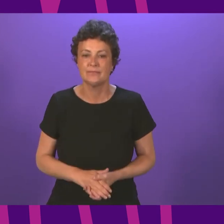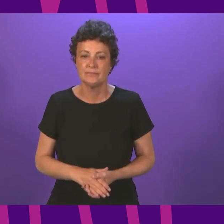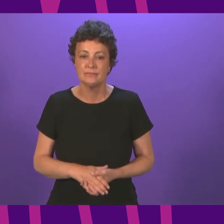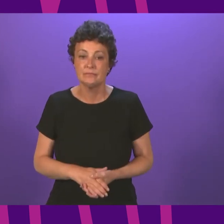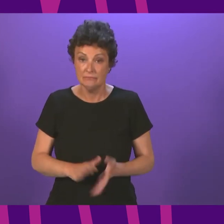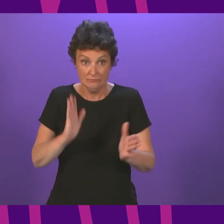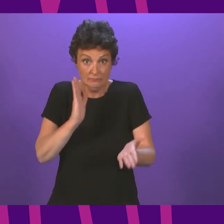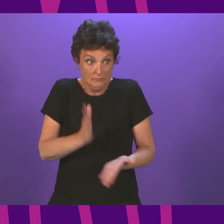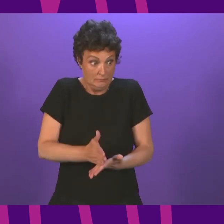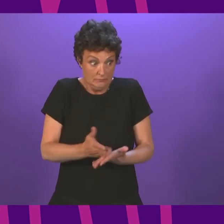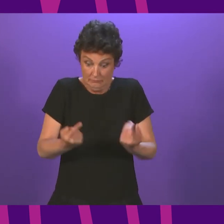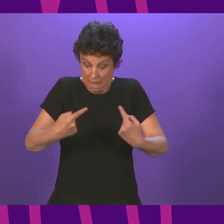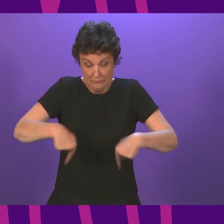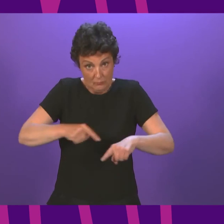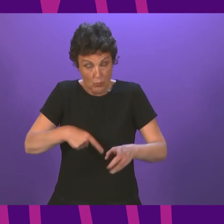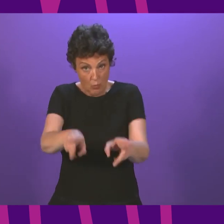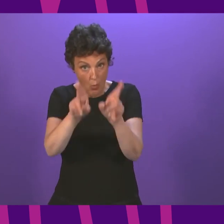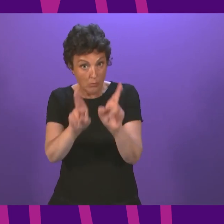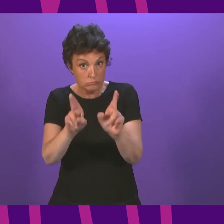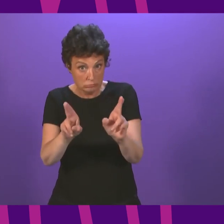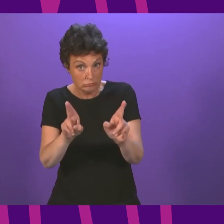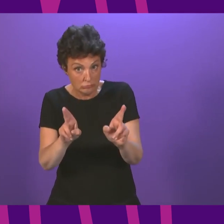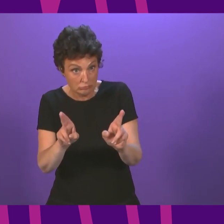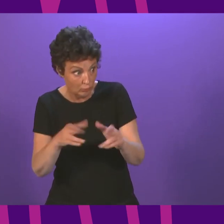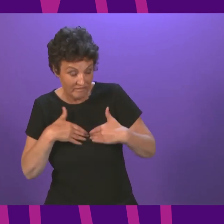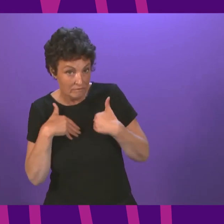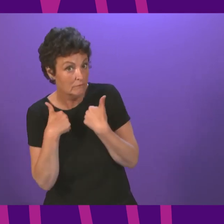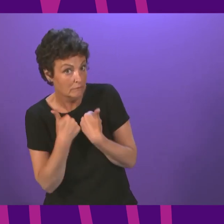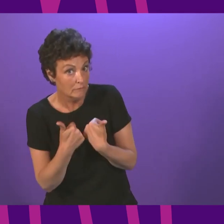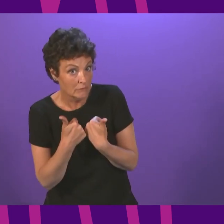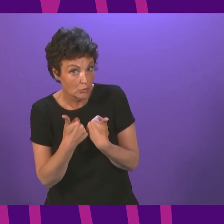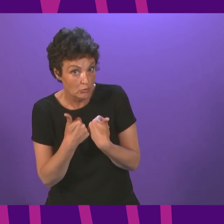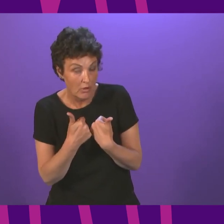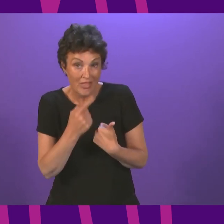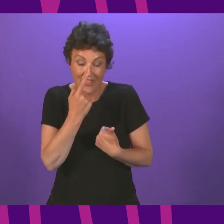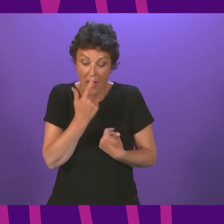about Andrew Welsh. Andrew Welsh and I served together on a number of committees in the